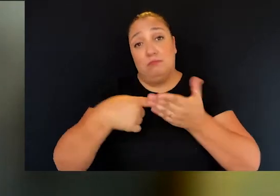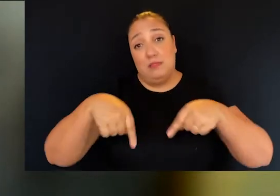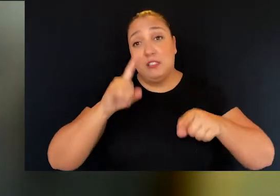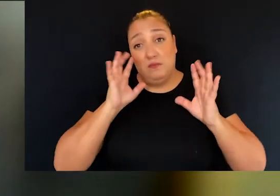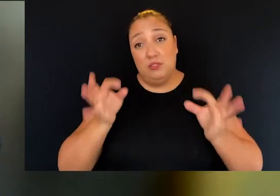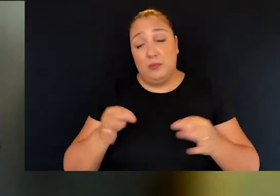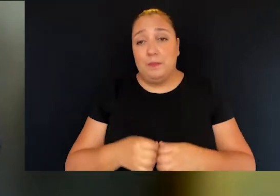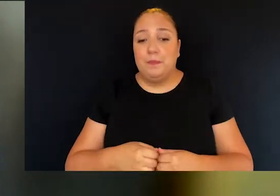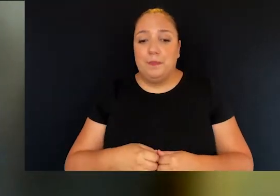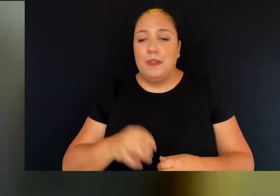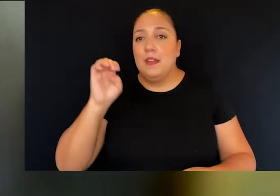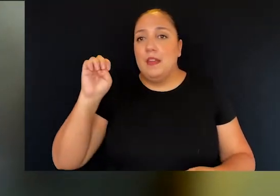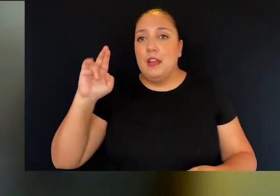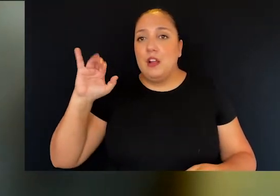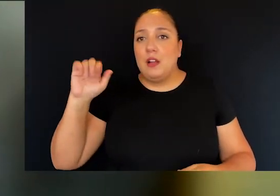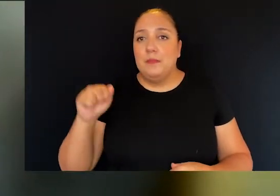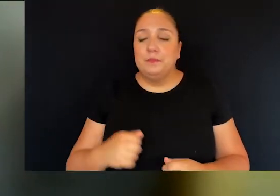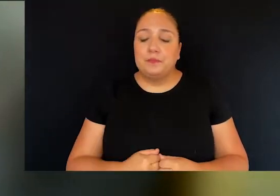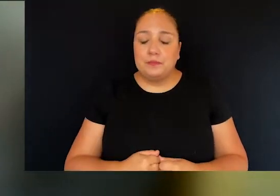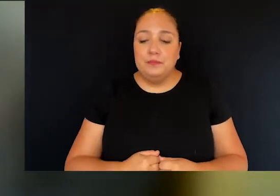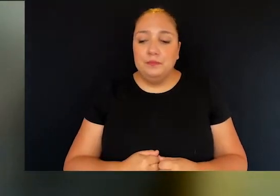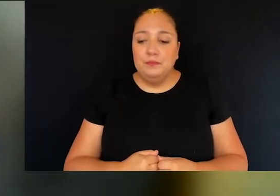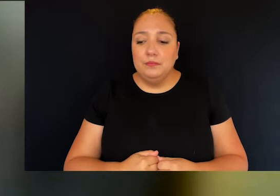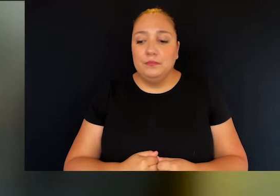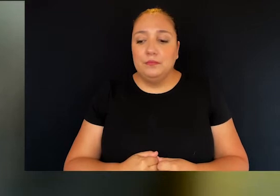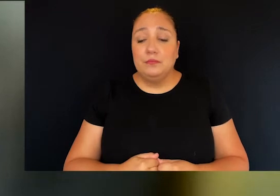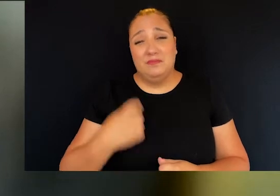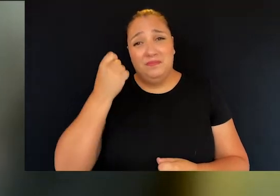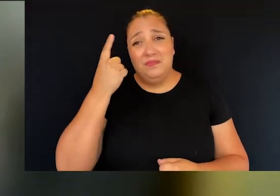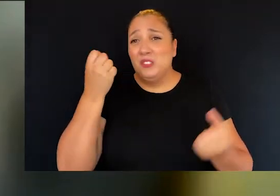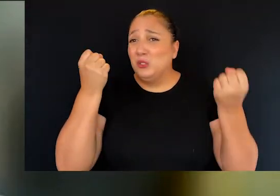so, so, so many more that we could talk about,